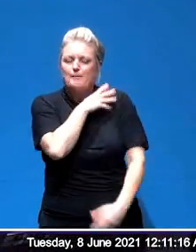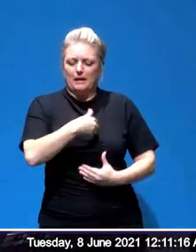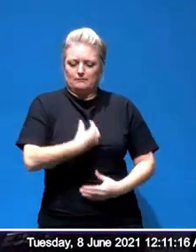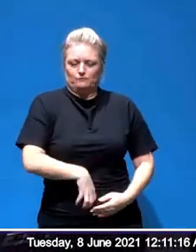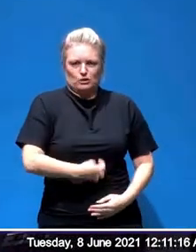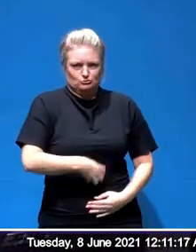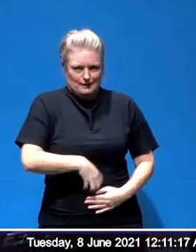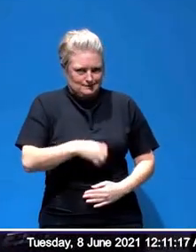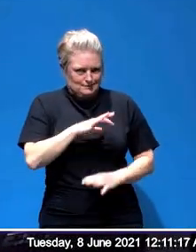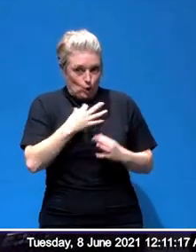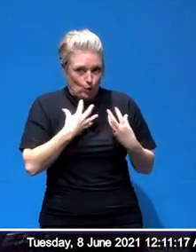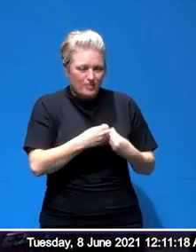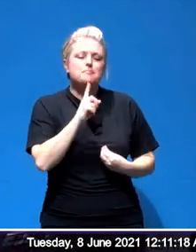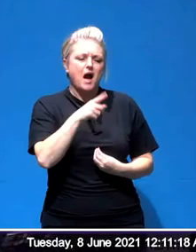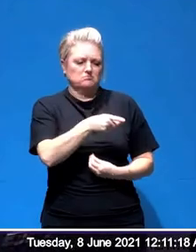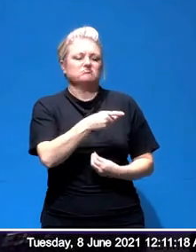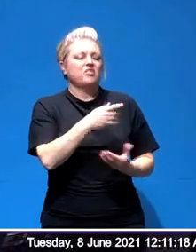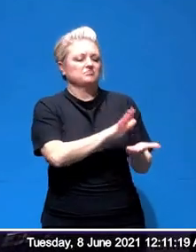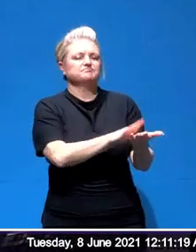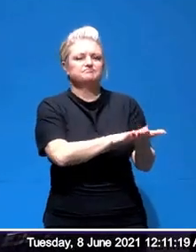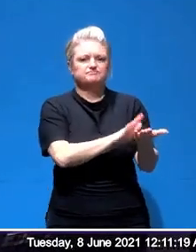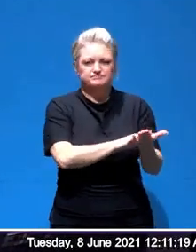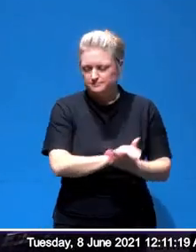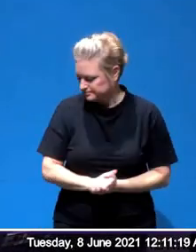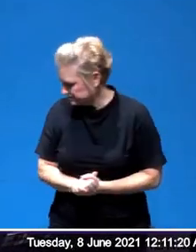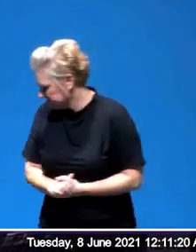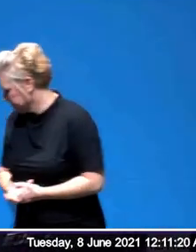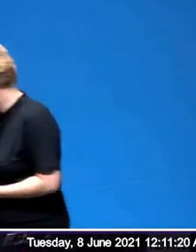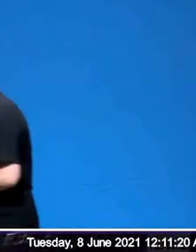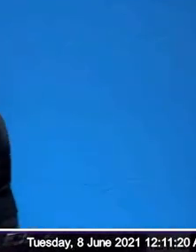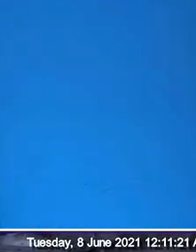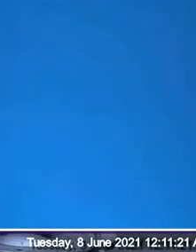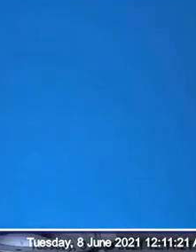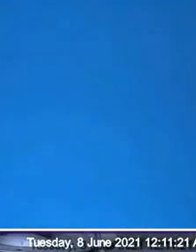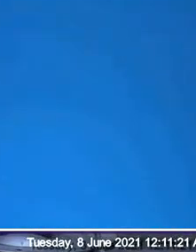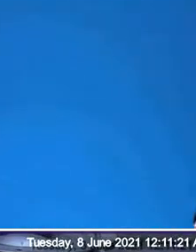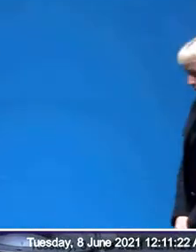but I was so proud of him for making that decision. In that sense --- I know we are talking about community visitors